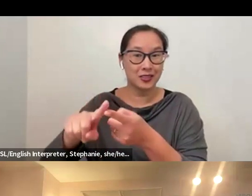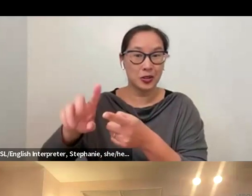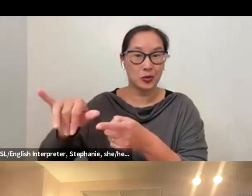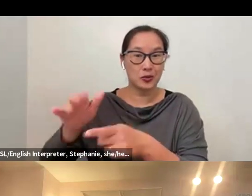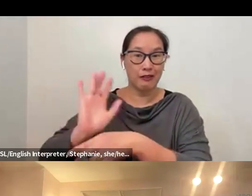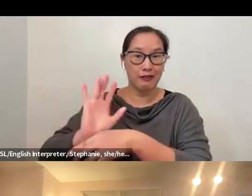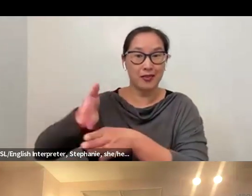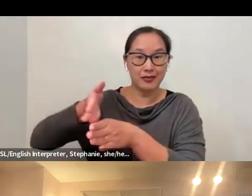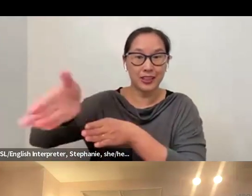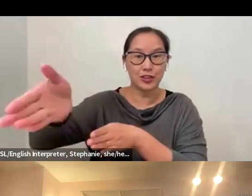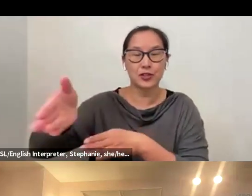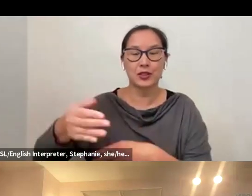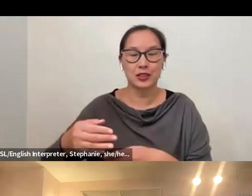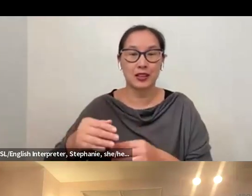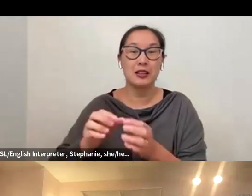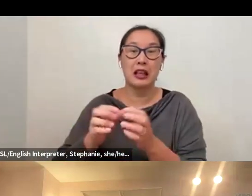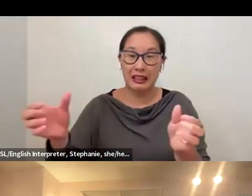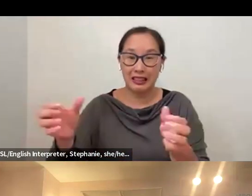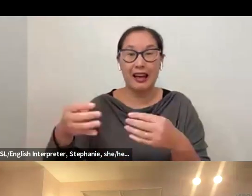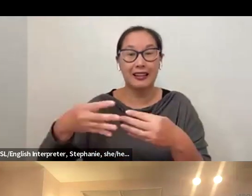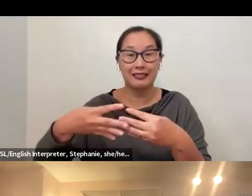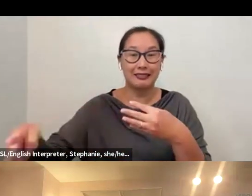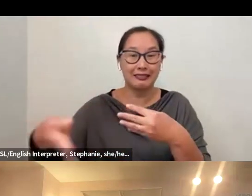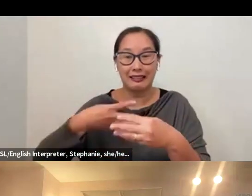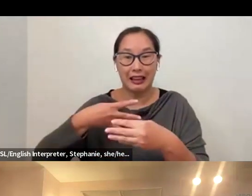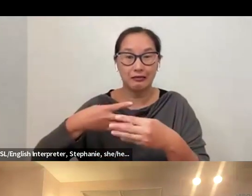sort of gatekeeping, that is very common.